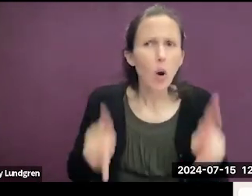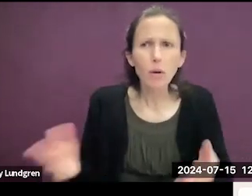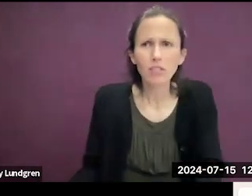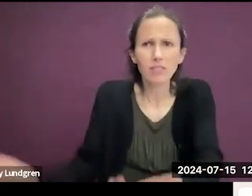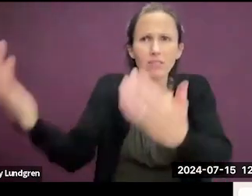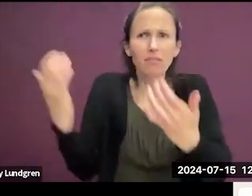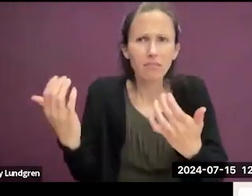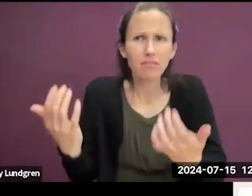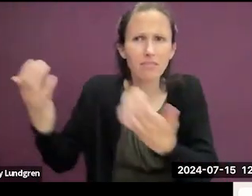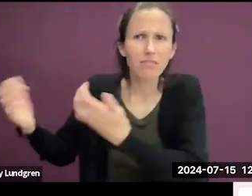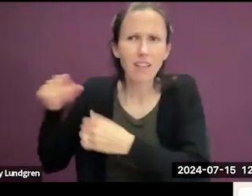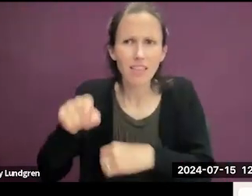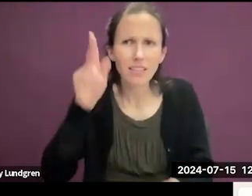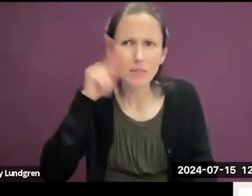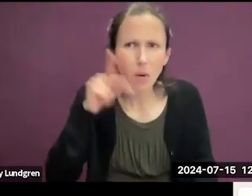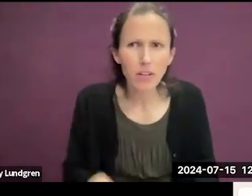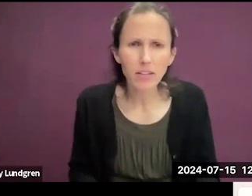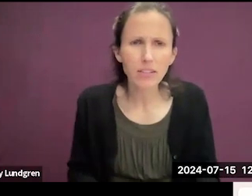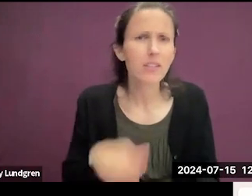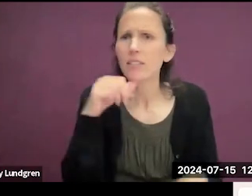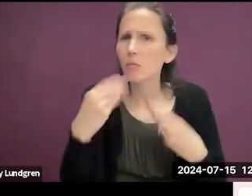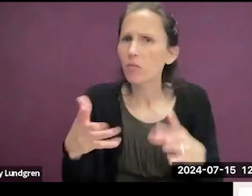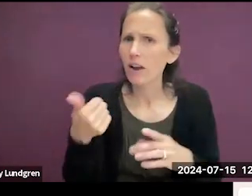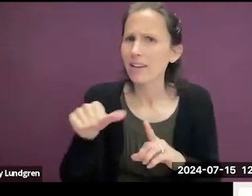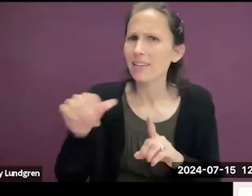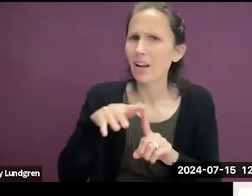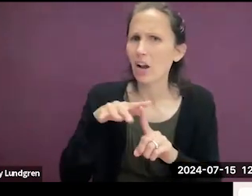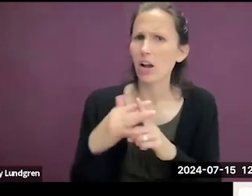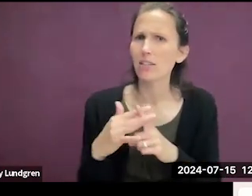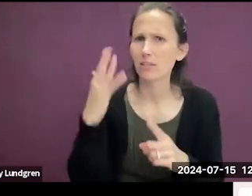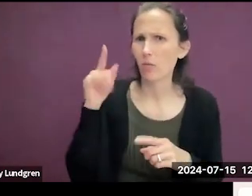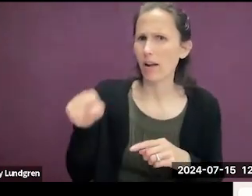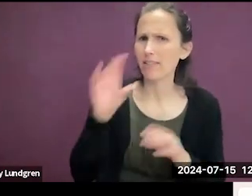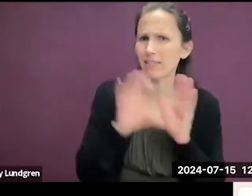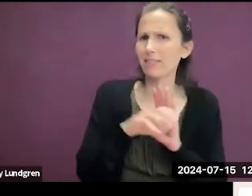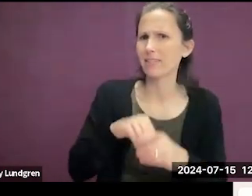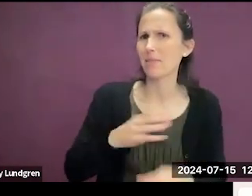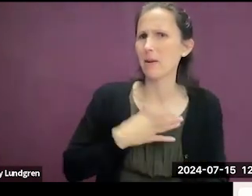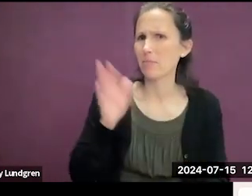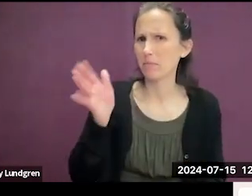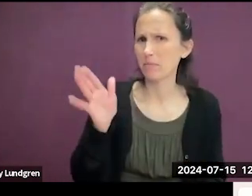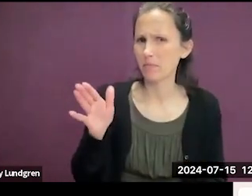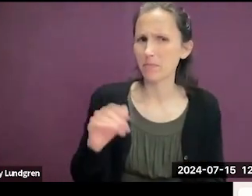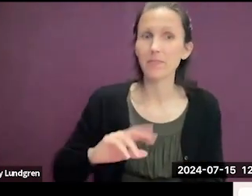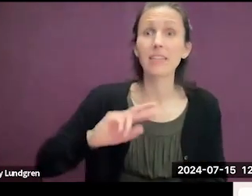It doesn't provide us any context of why is this image in my presentation. In our second image,